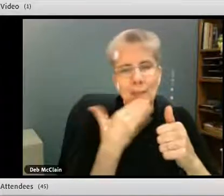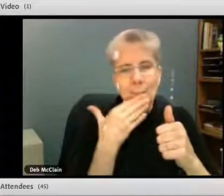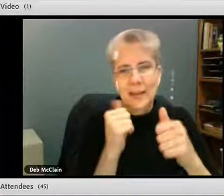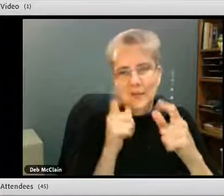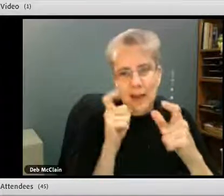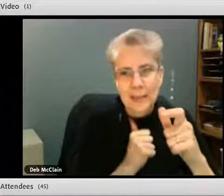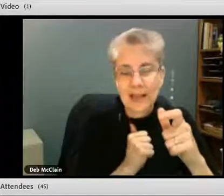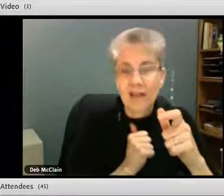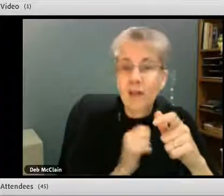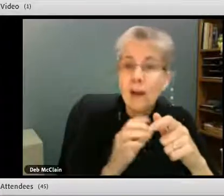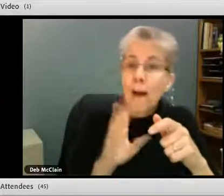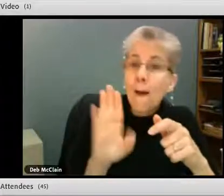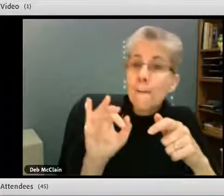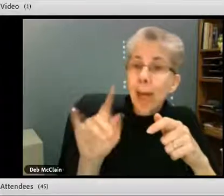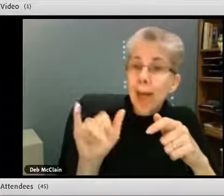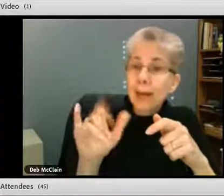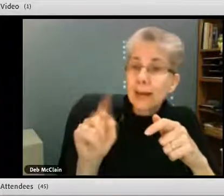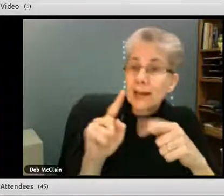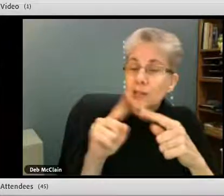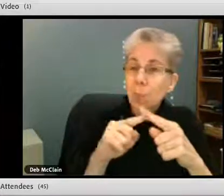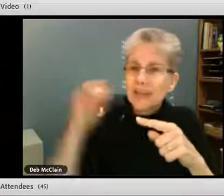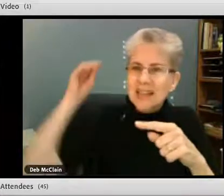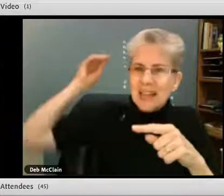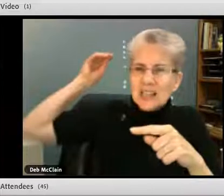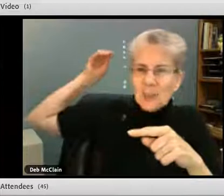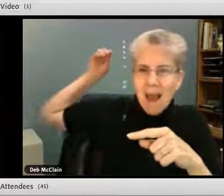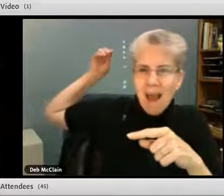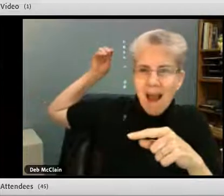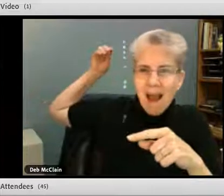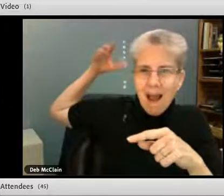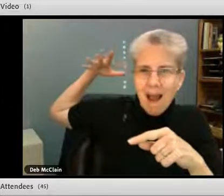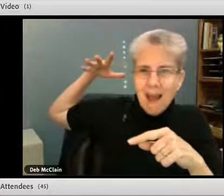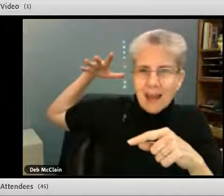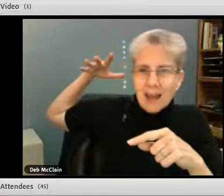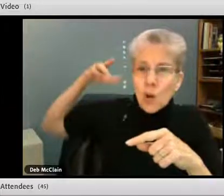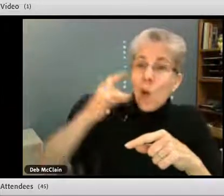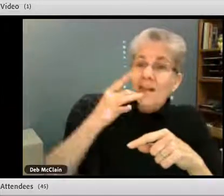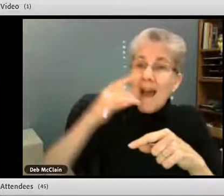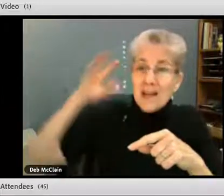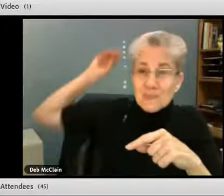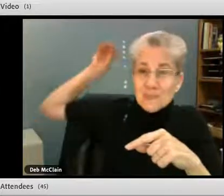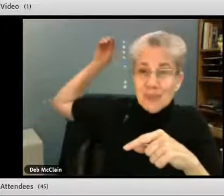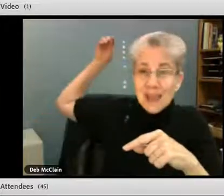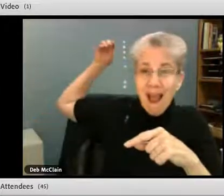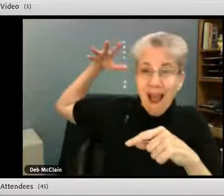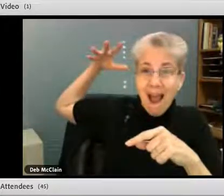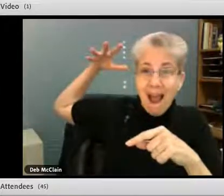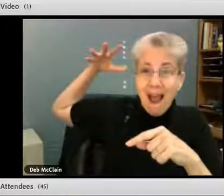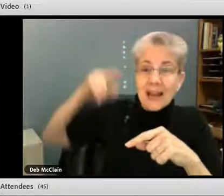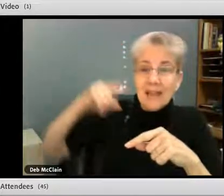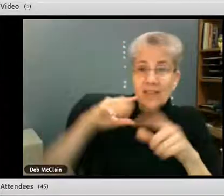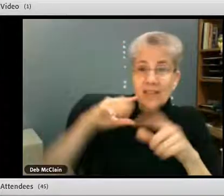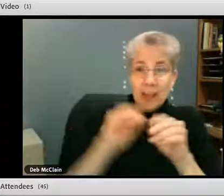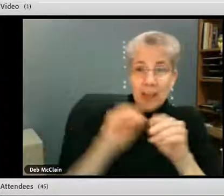is coming from behind you or the light is behind you, and what happens is it's really bright, and I can't see you.